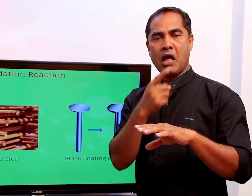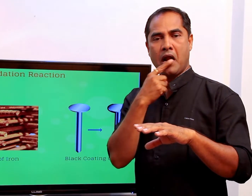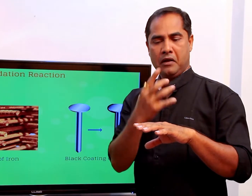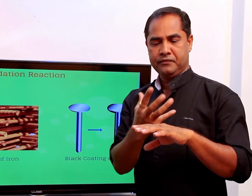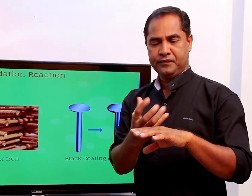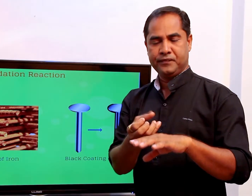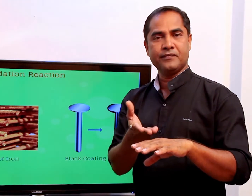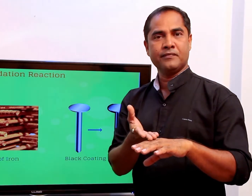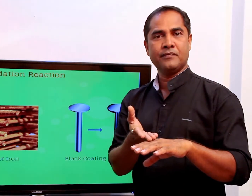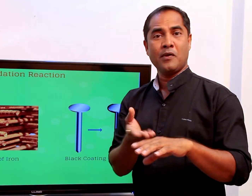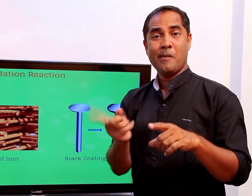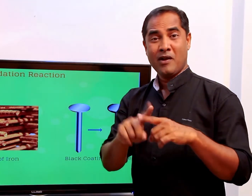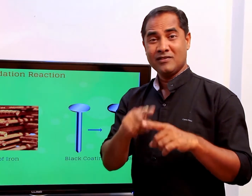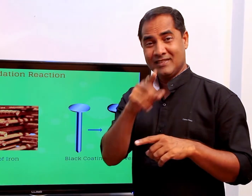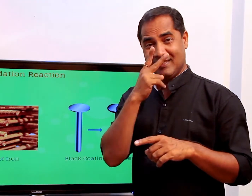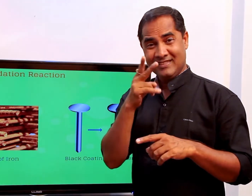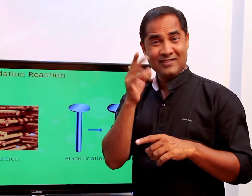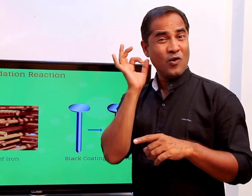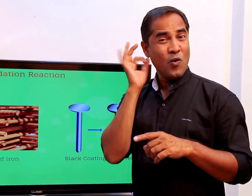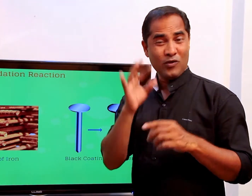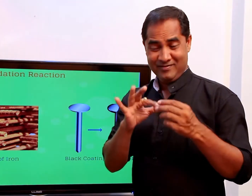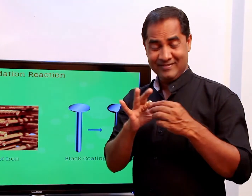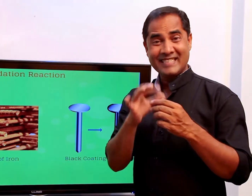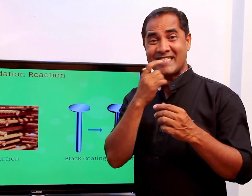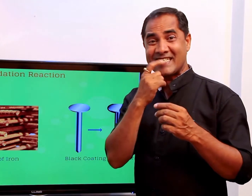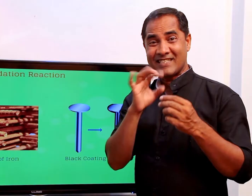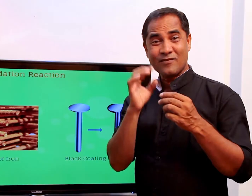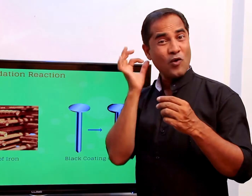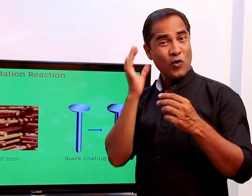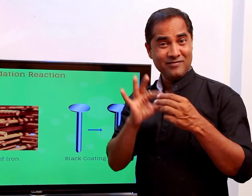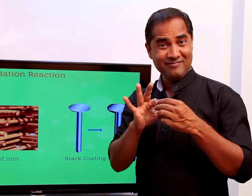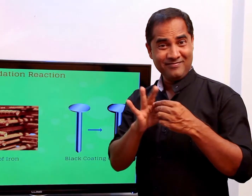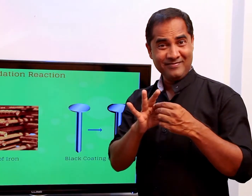the metal changes it becomes corroded similarly for gold